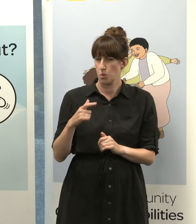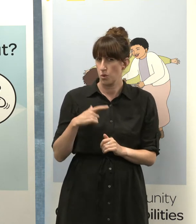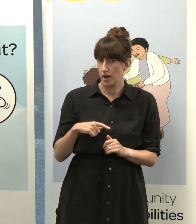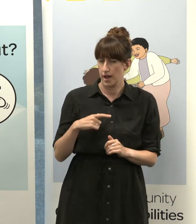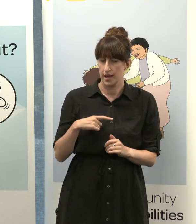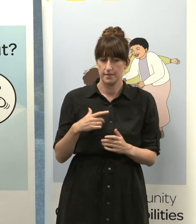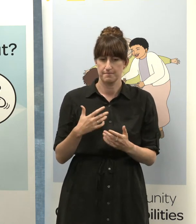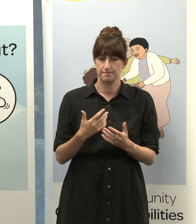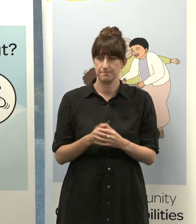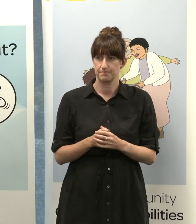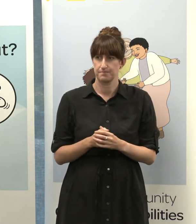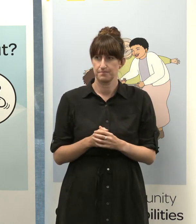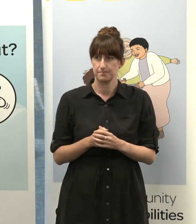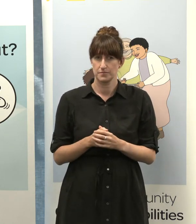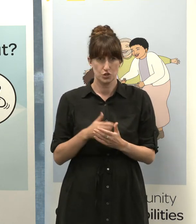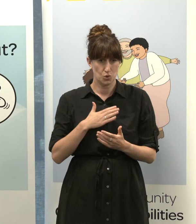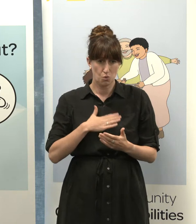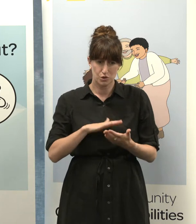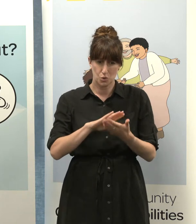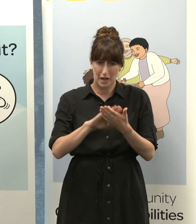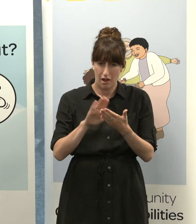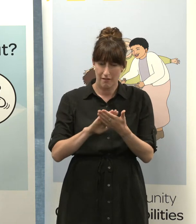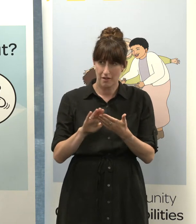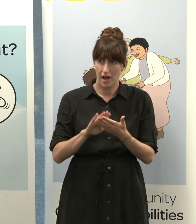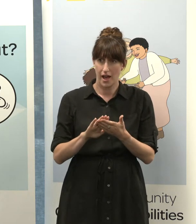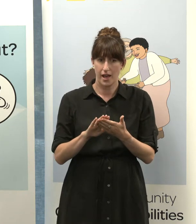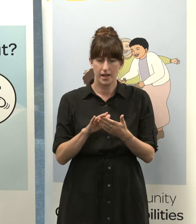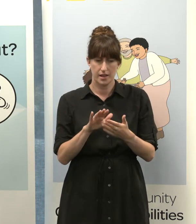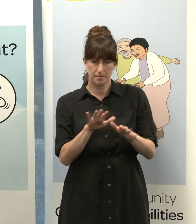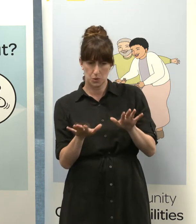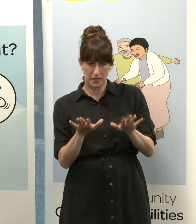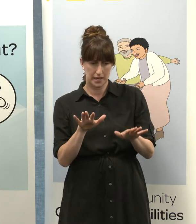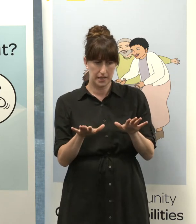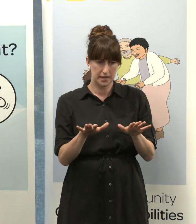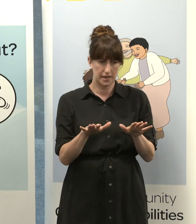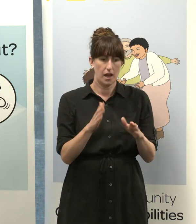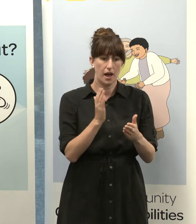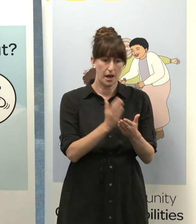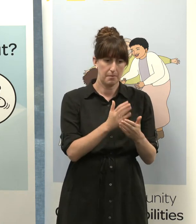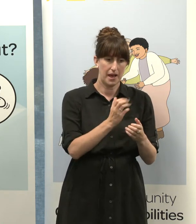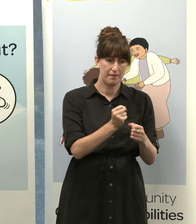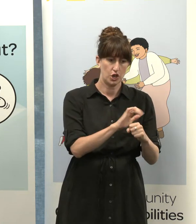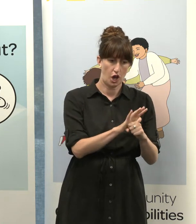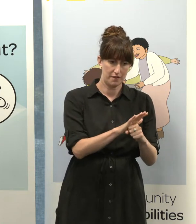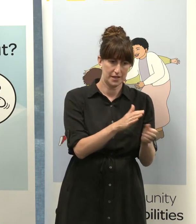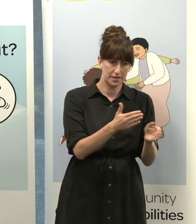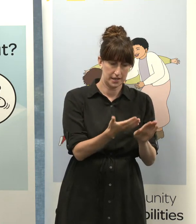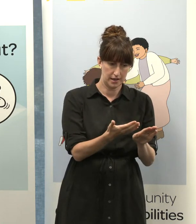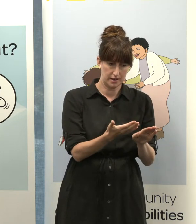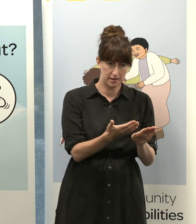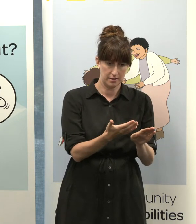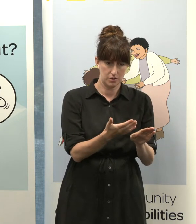report the death rate. Was the reason behind that to